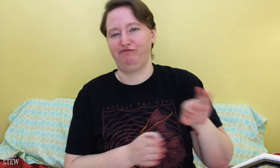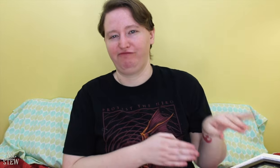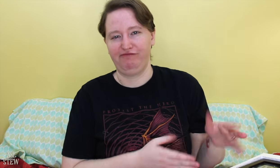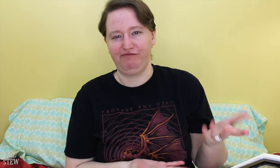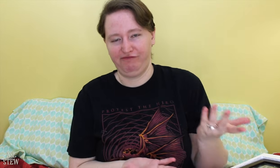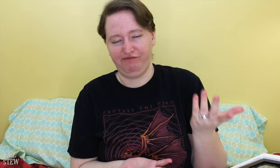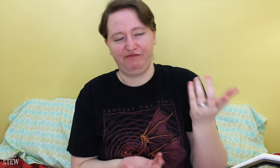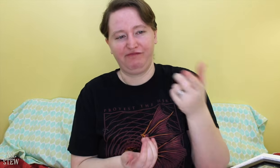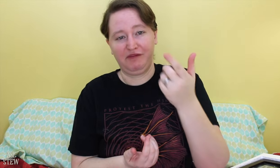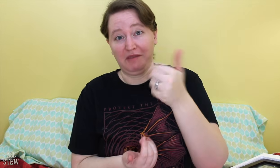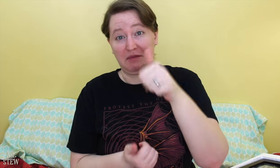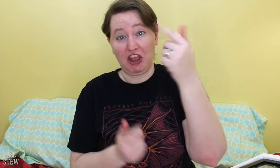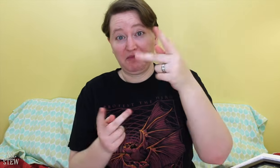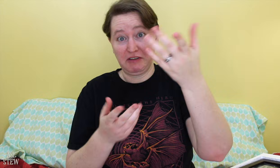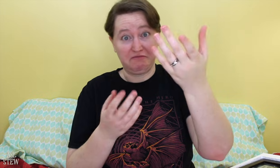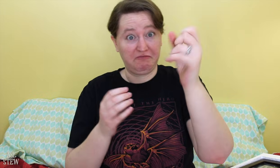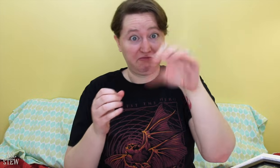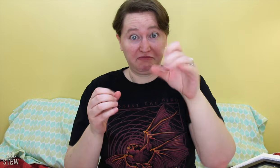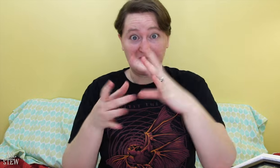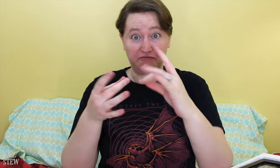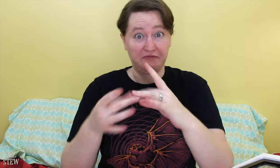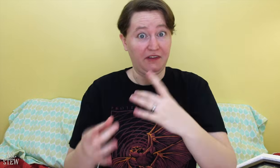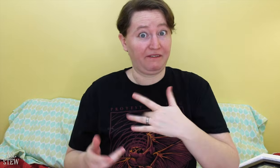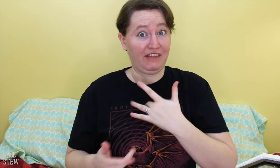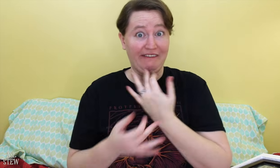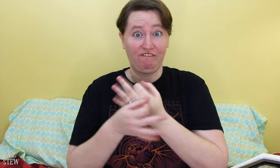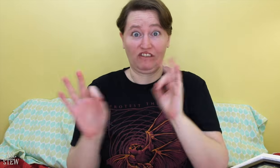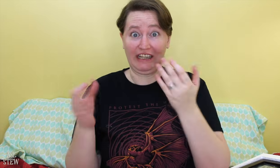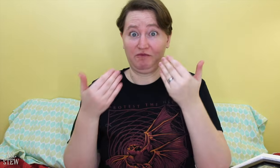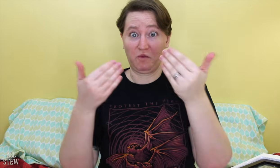If I don't know, it's not my place. So somebody out there, if you